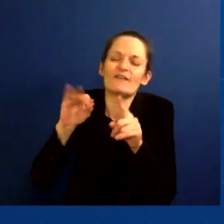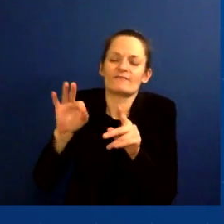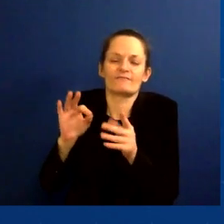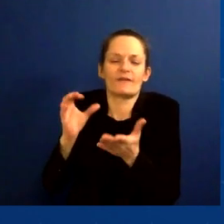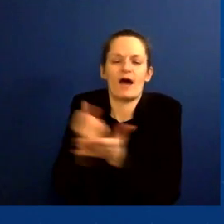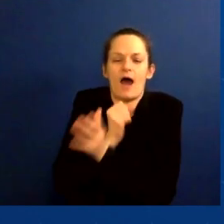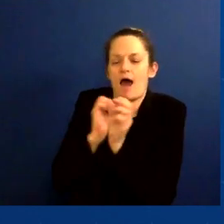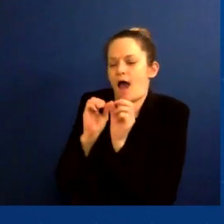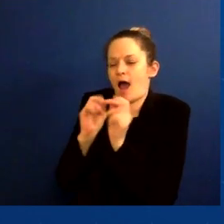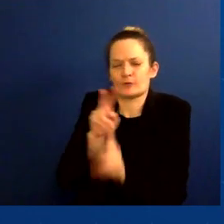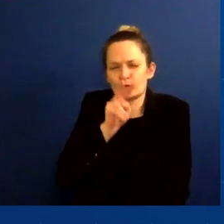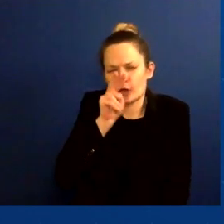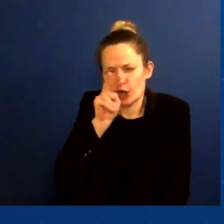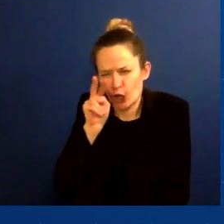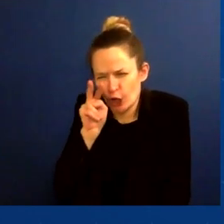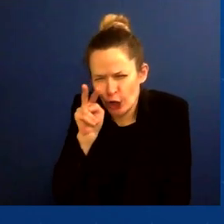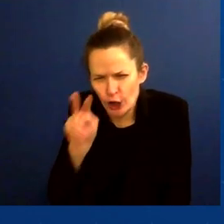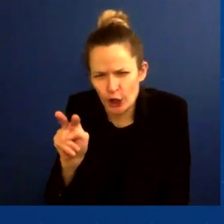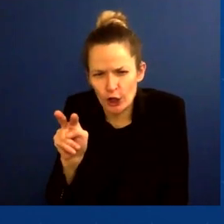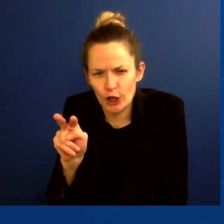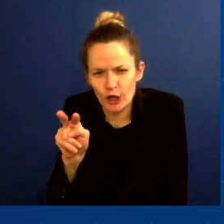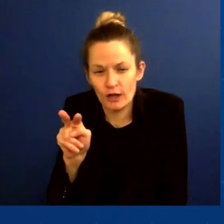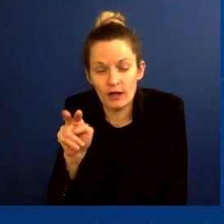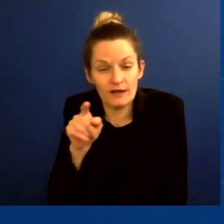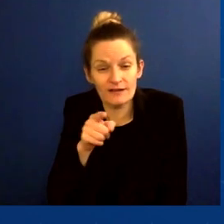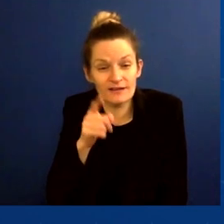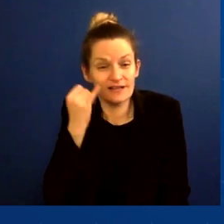And that's what this day is all about, in my view: